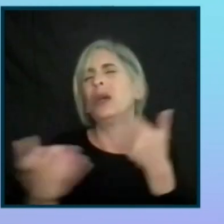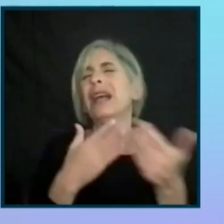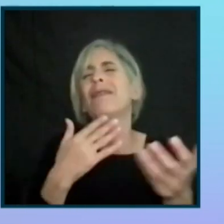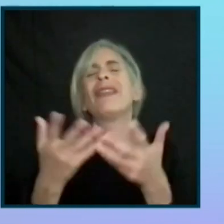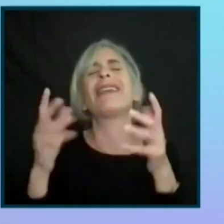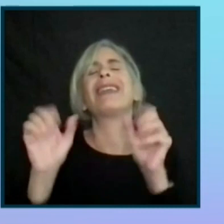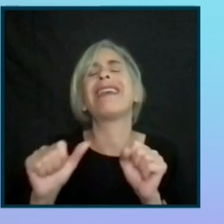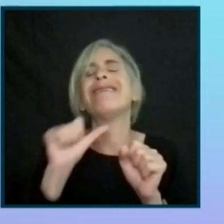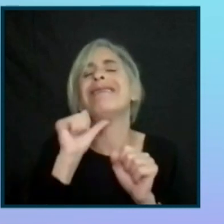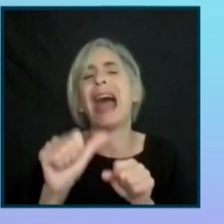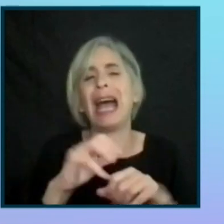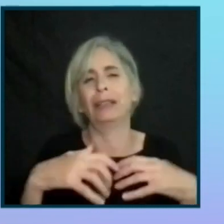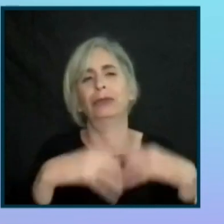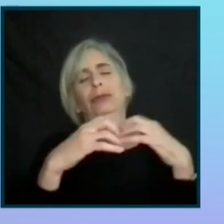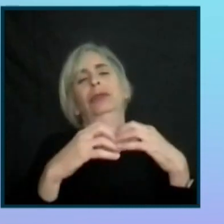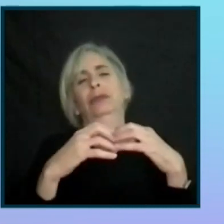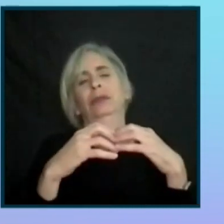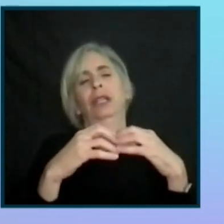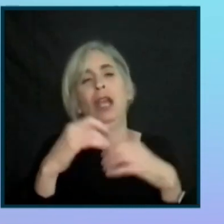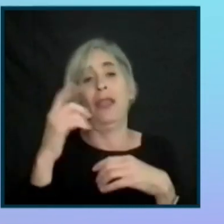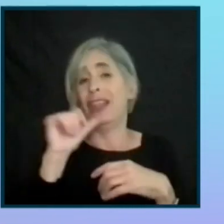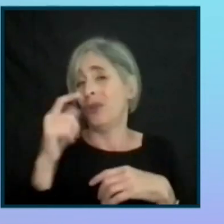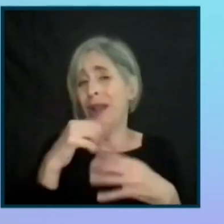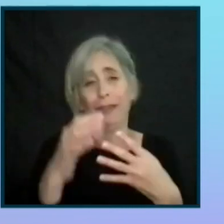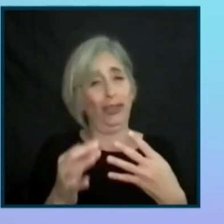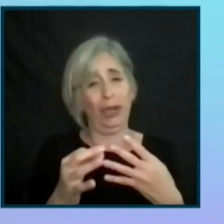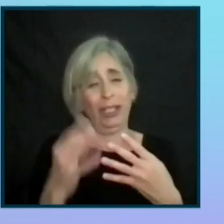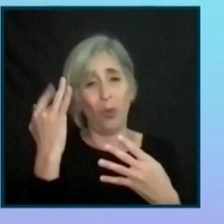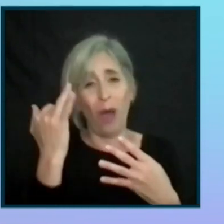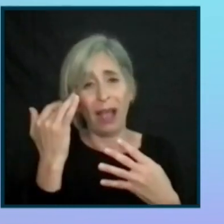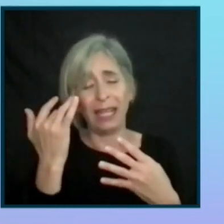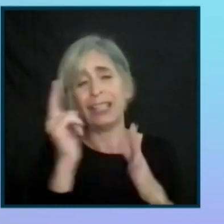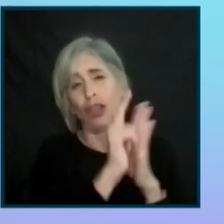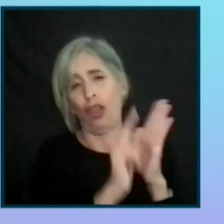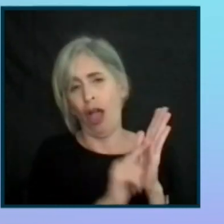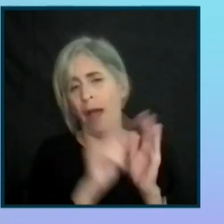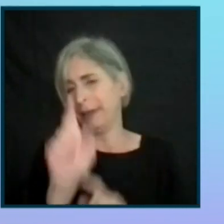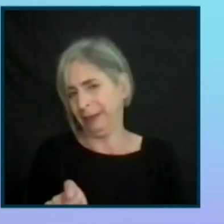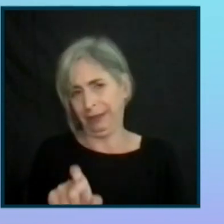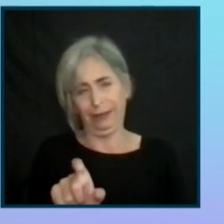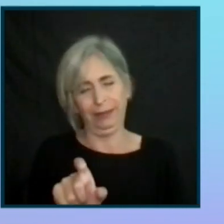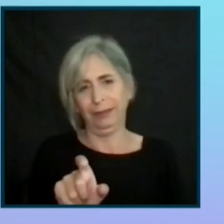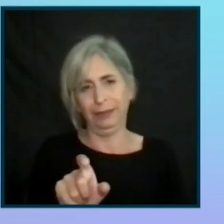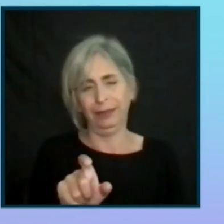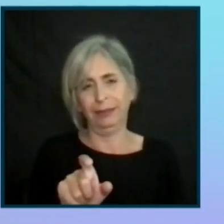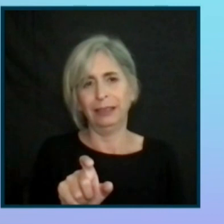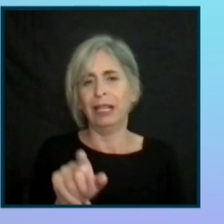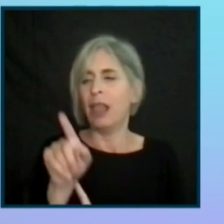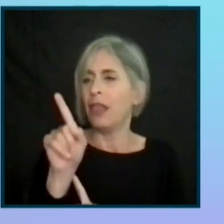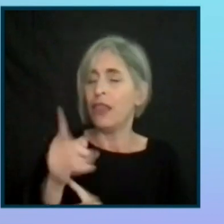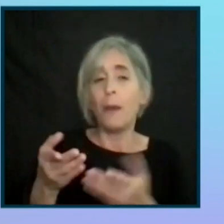but they have no choice because it's in the law. And so it just provided that impetus